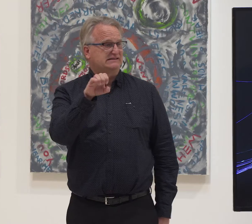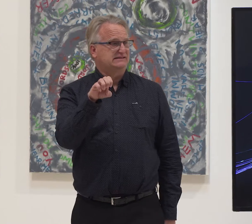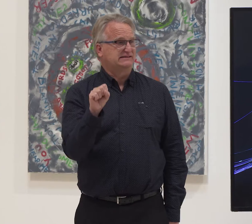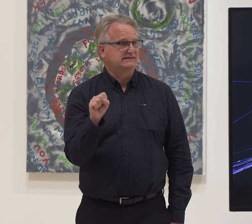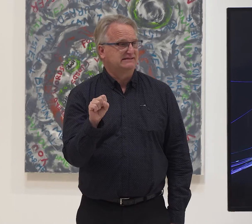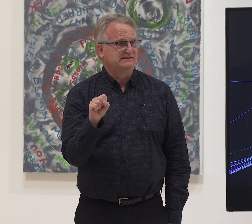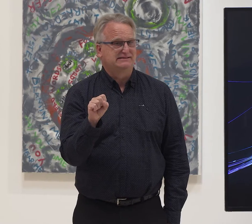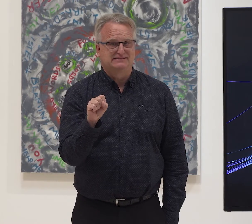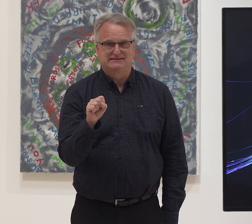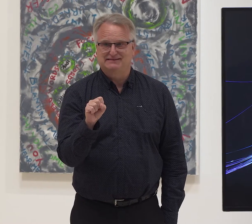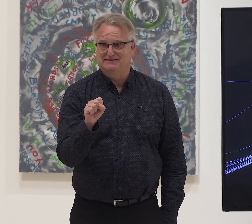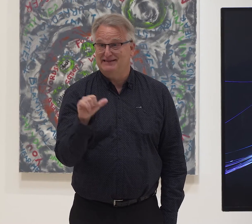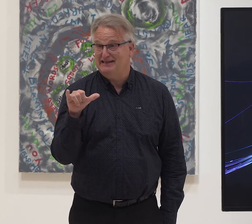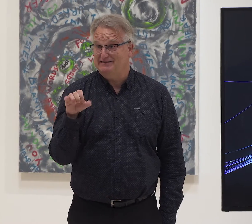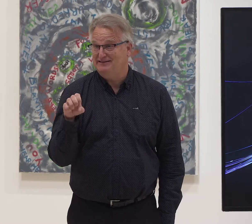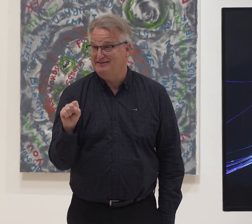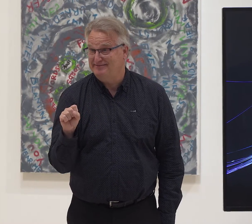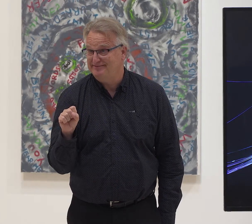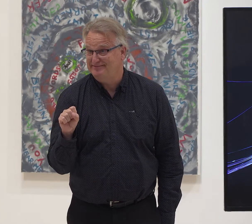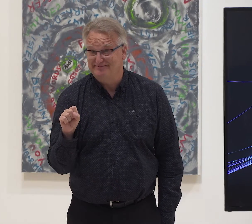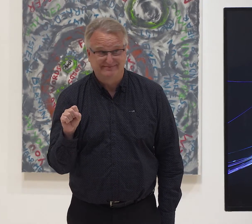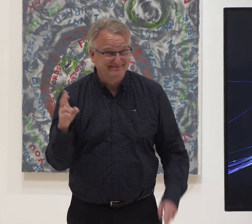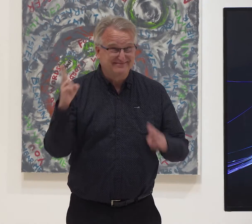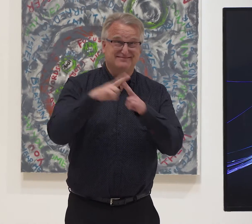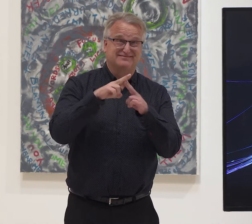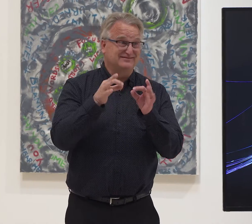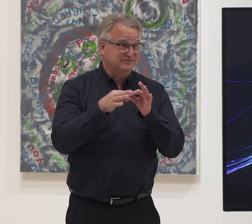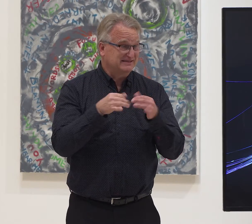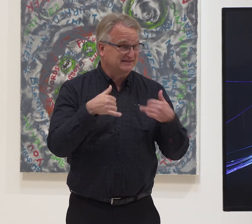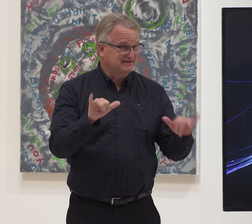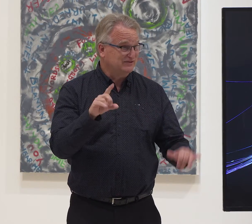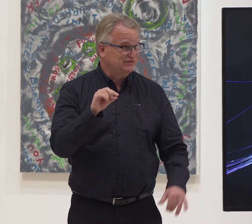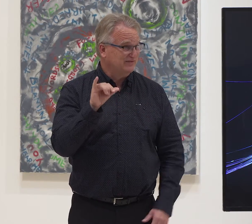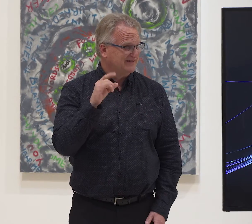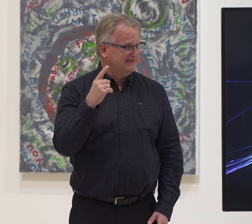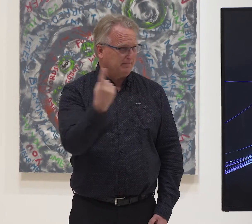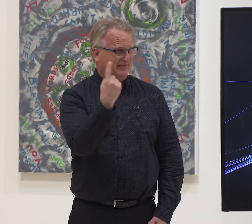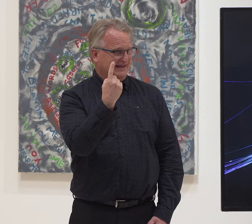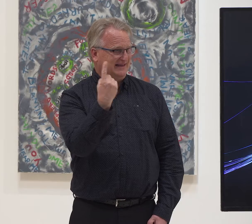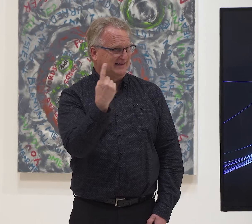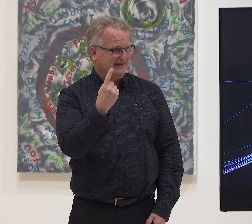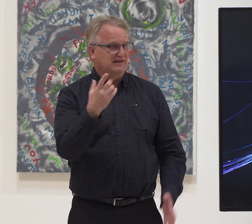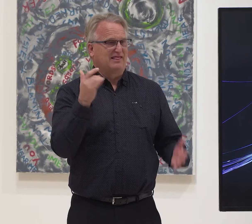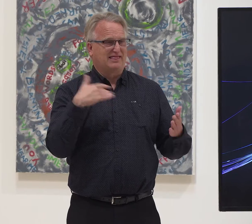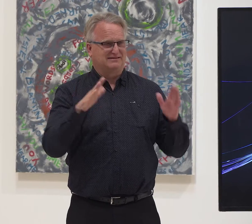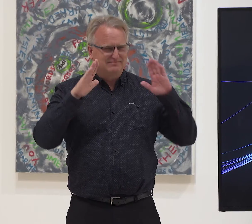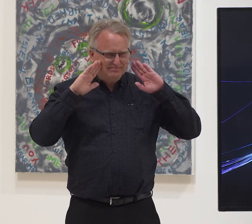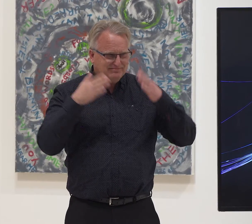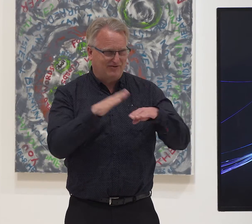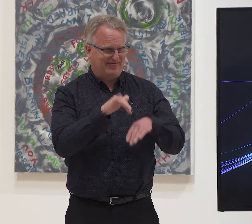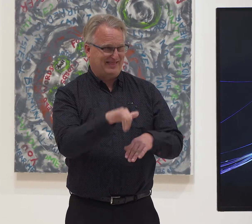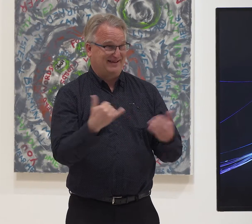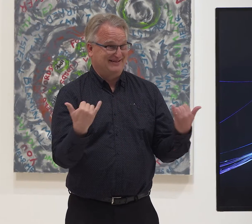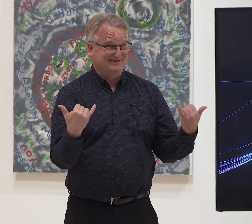then the answer is something, yes, but we need to focus on that. We need to think about making interpreting